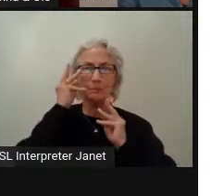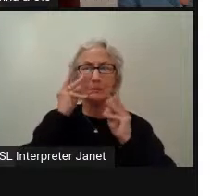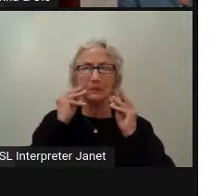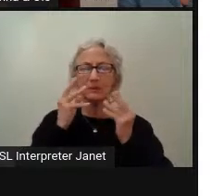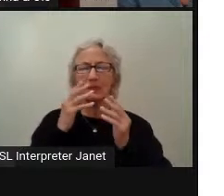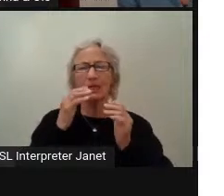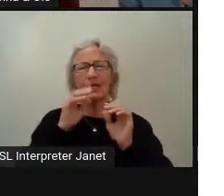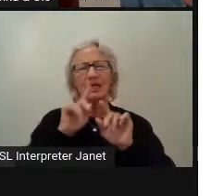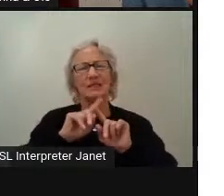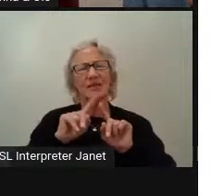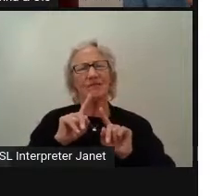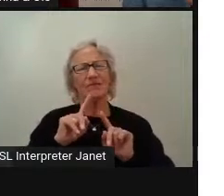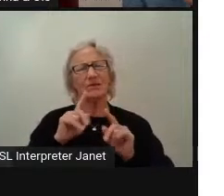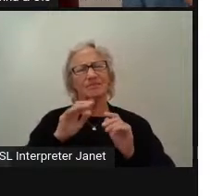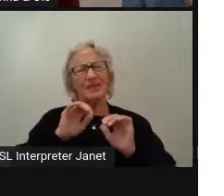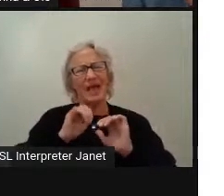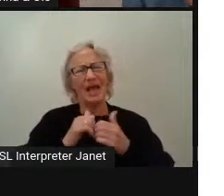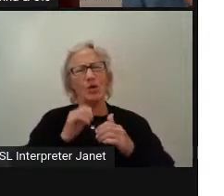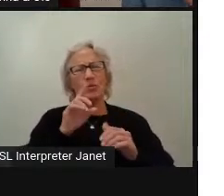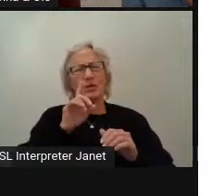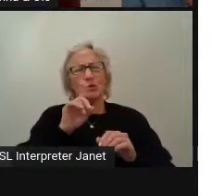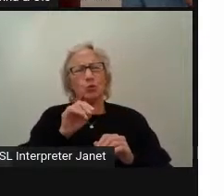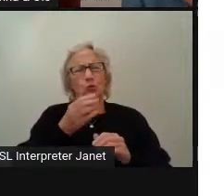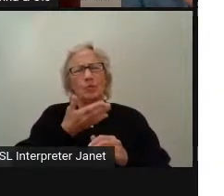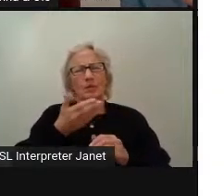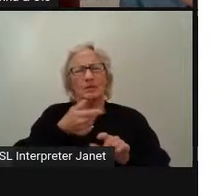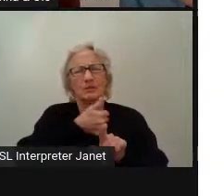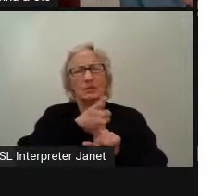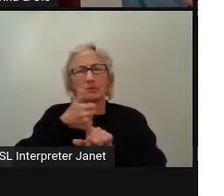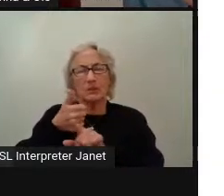But users have different levels of experience and different